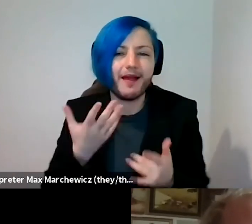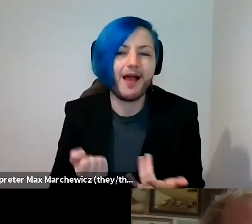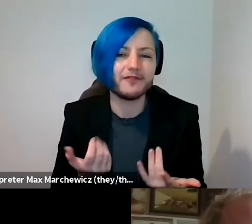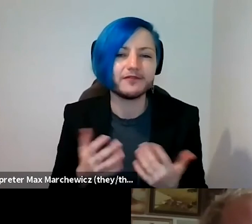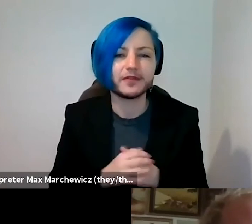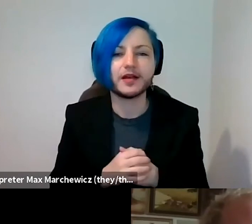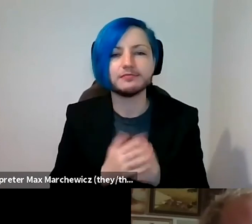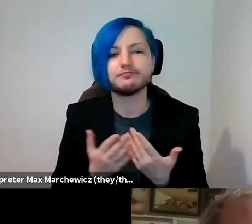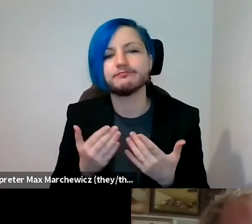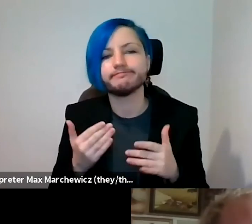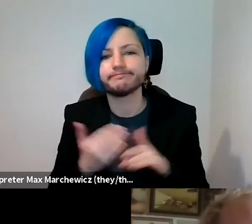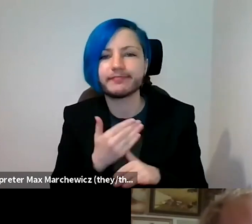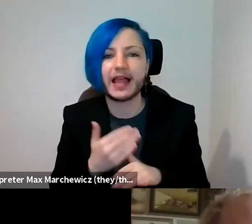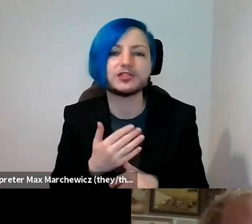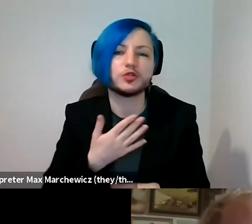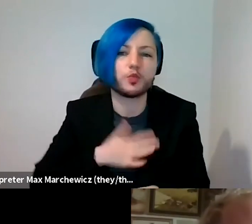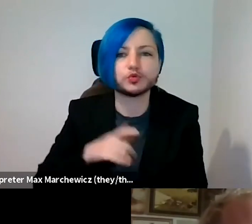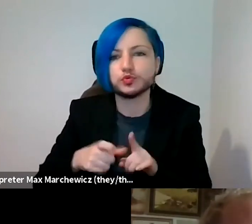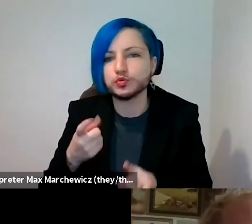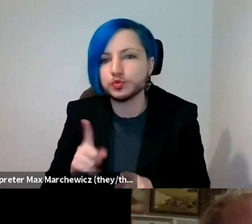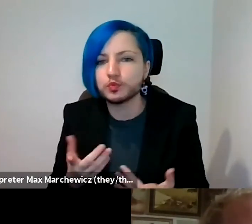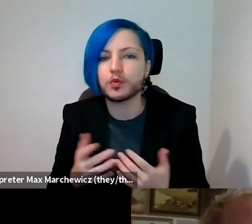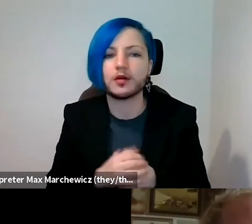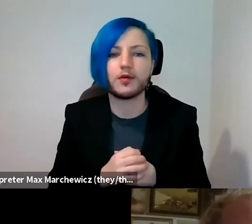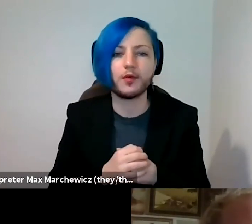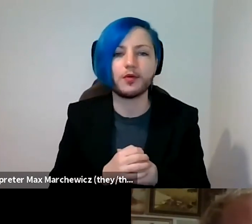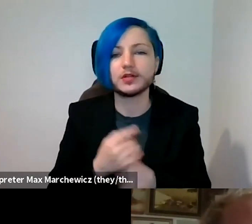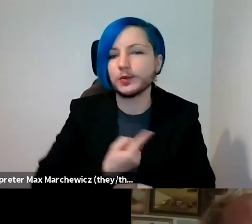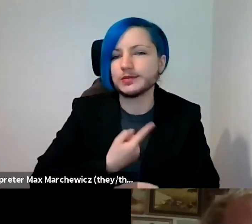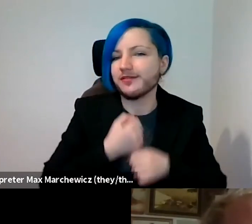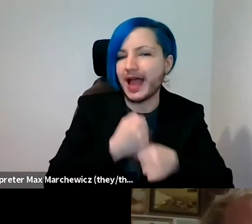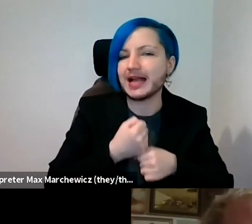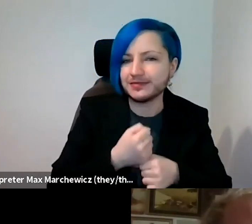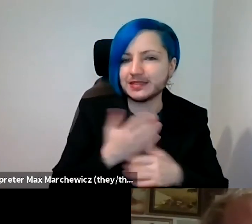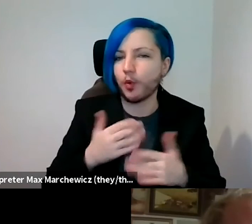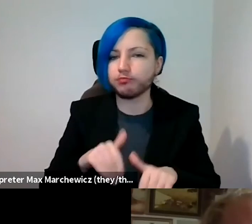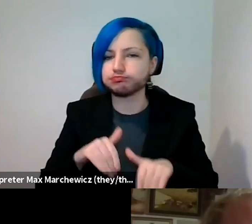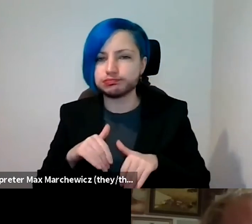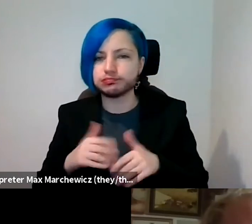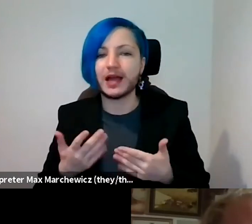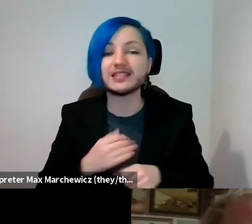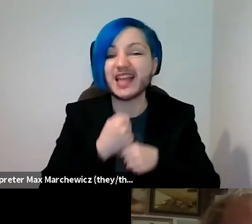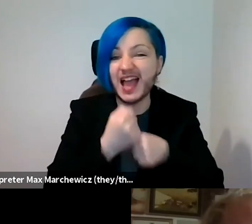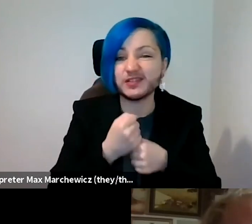Or are you an, you know, activist or not? And activism also can go in separate directions,